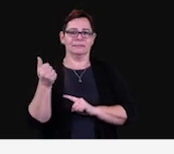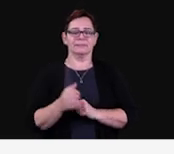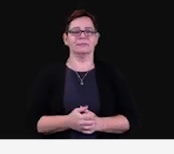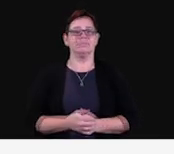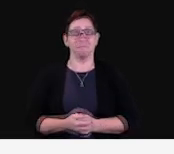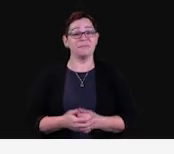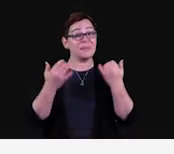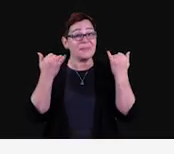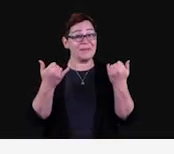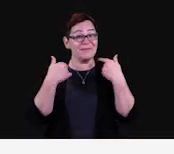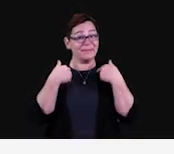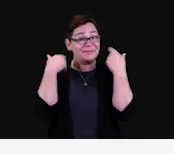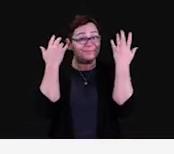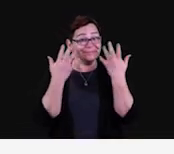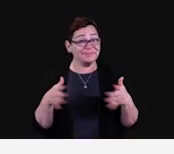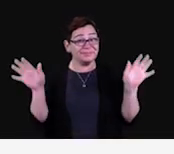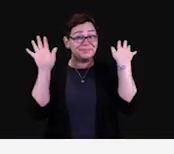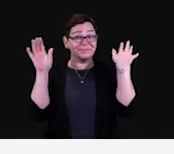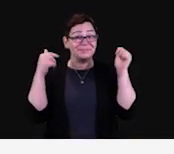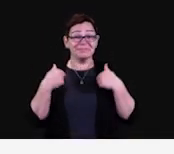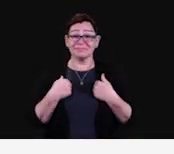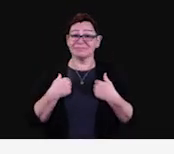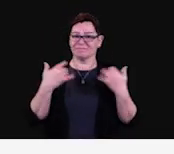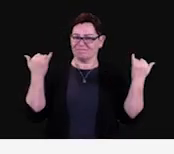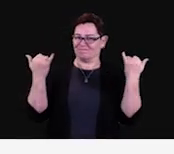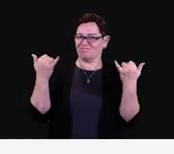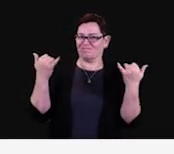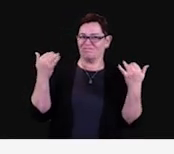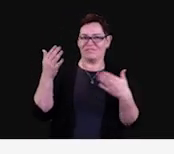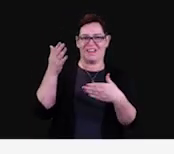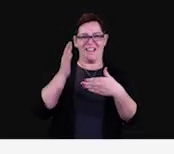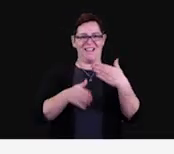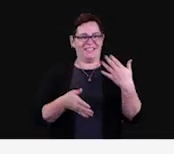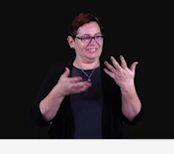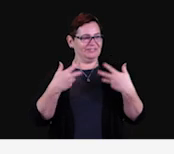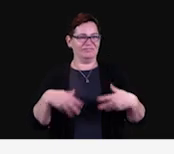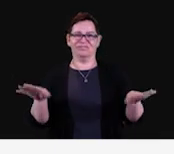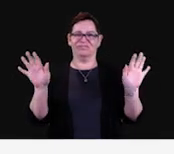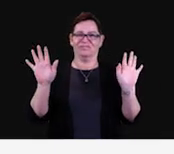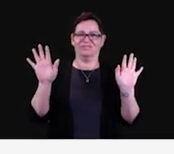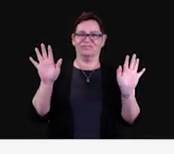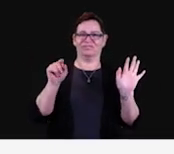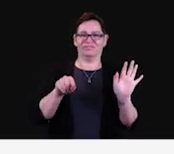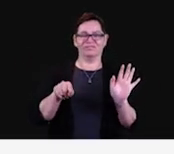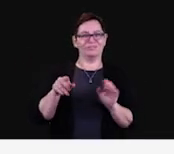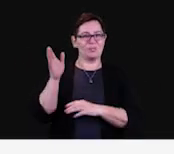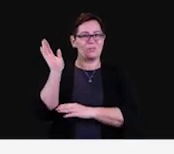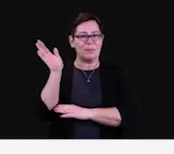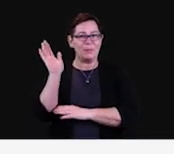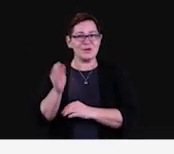And that’s all for me! This is the end of our webinar. Thank you for joining us today! We hope it was helpful!